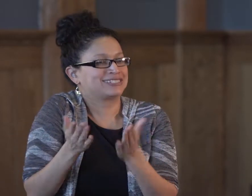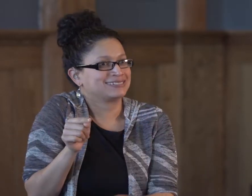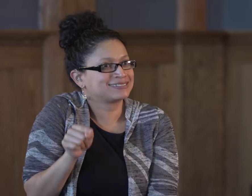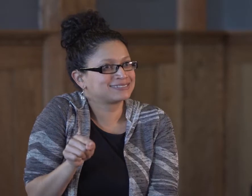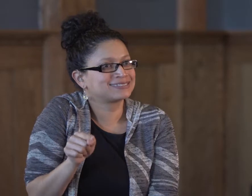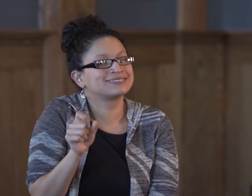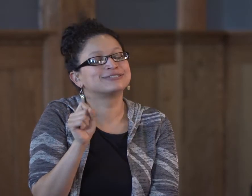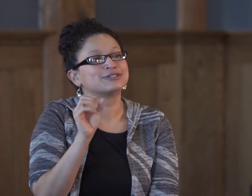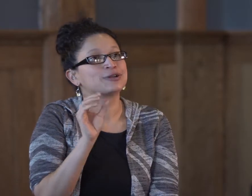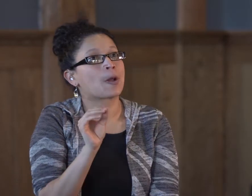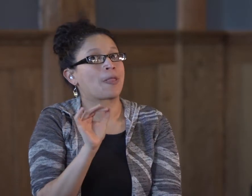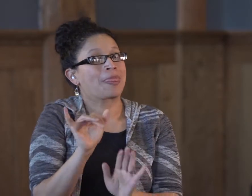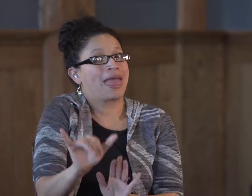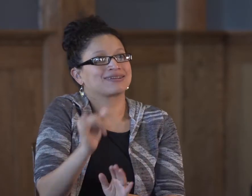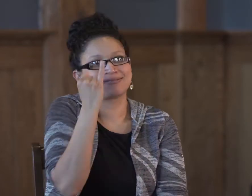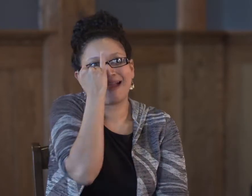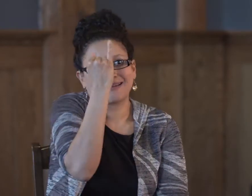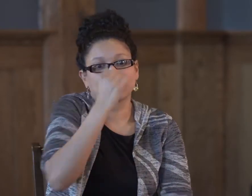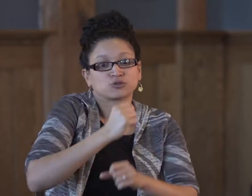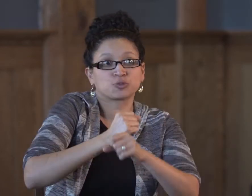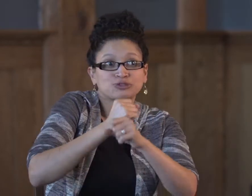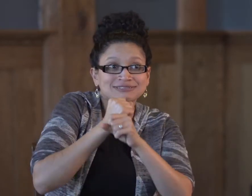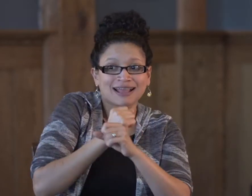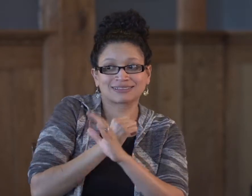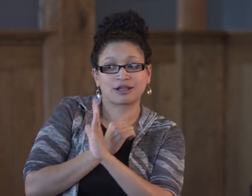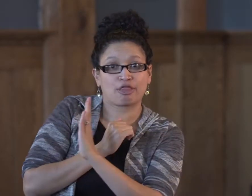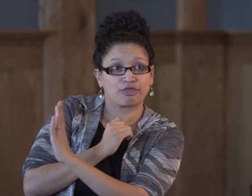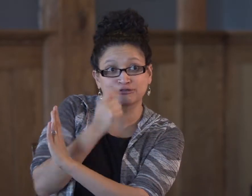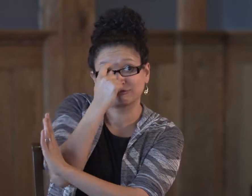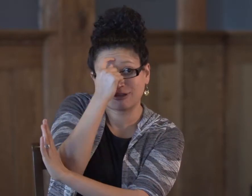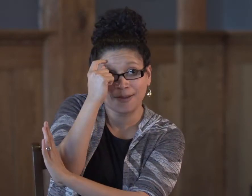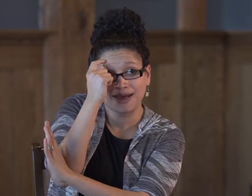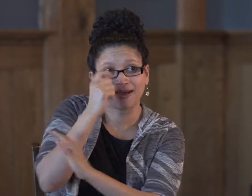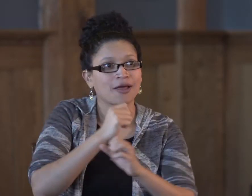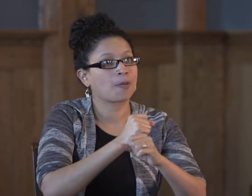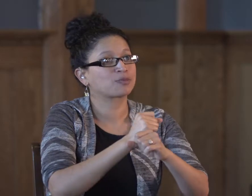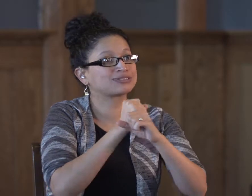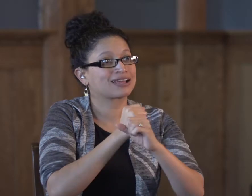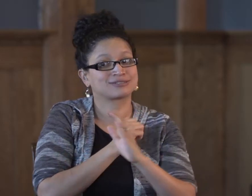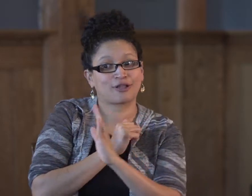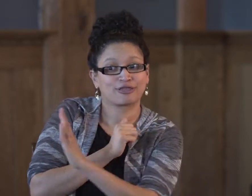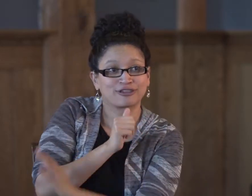the Deaf community and allow that survivor to tell their own story to protect them from